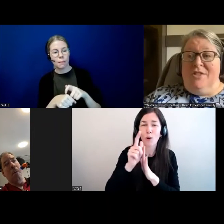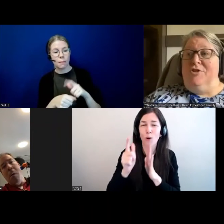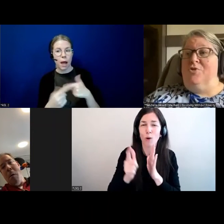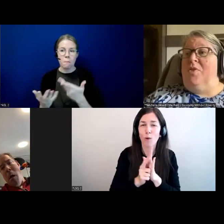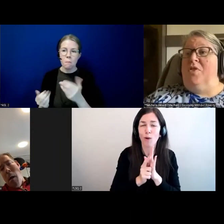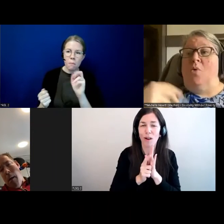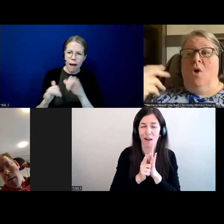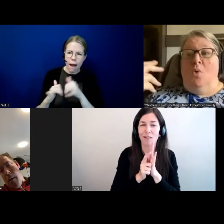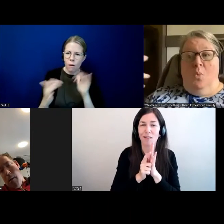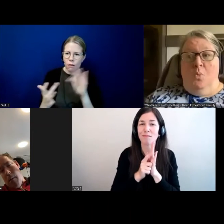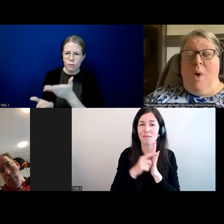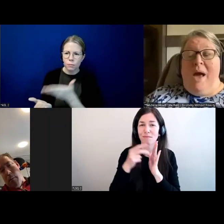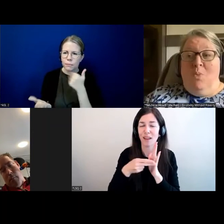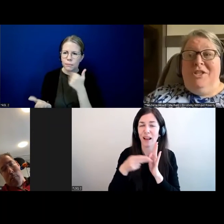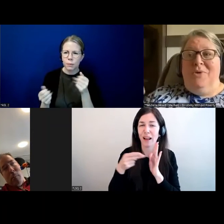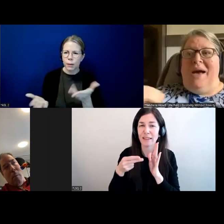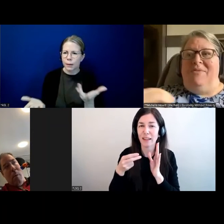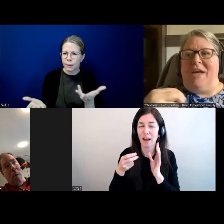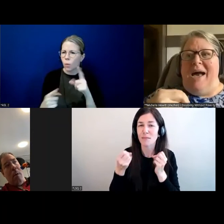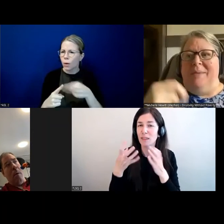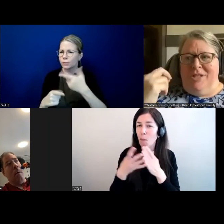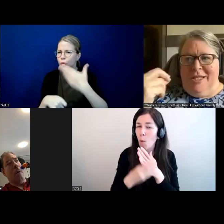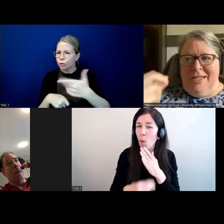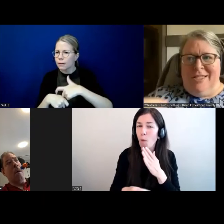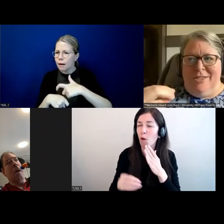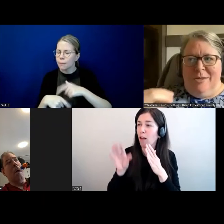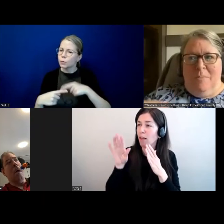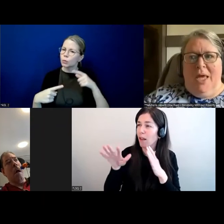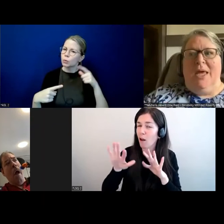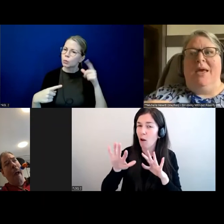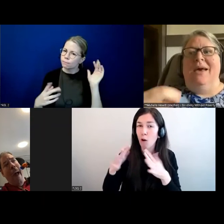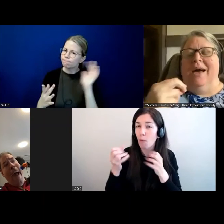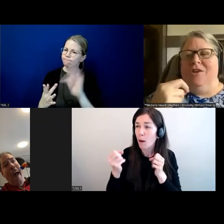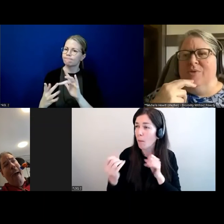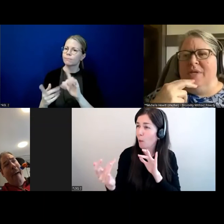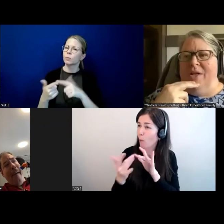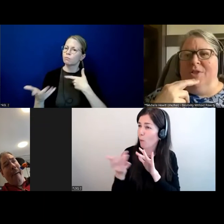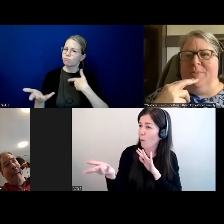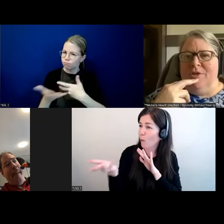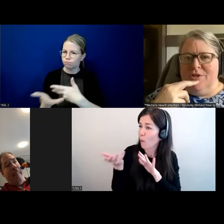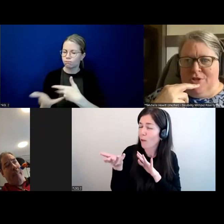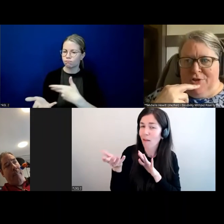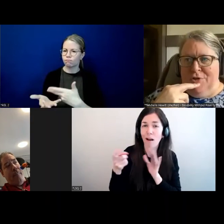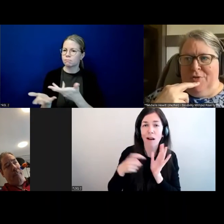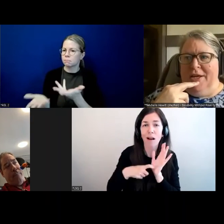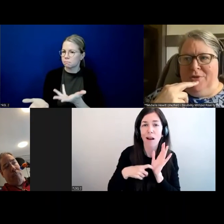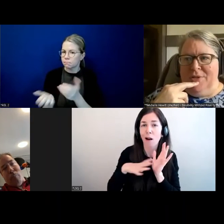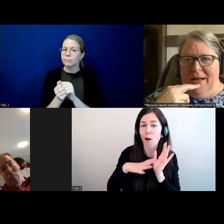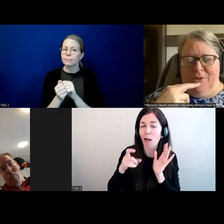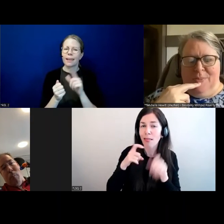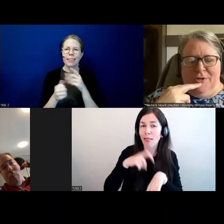BACK IN TOUCH WITH YOU? WHEN WILL YOU HAVE TIME TO LISTEN TO ME? YOU TELL THEM YOUR STORY. YOU TELL